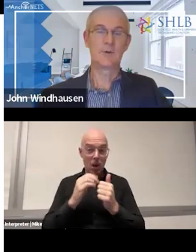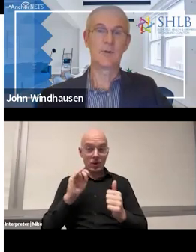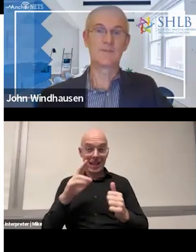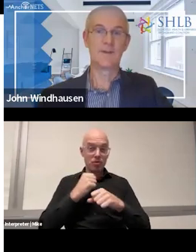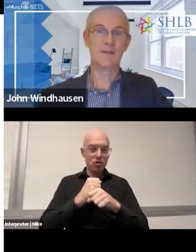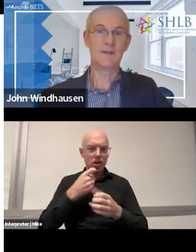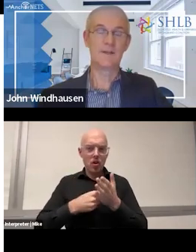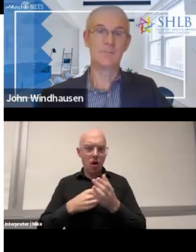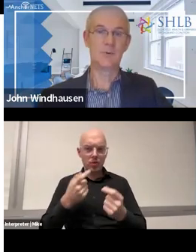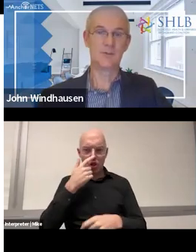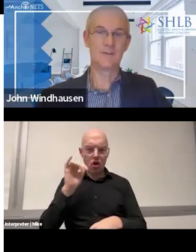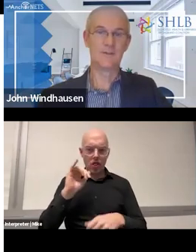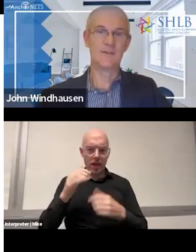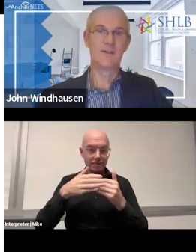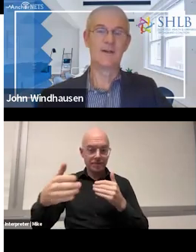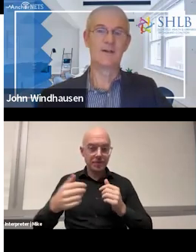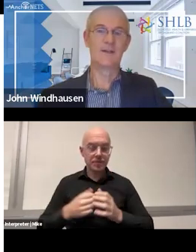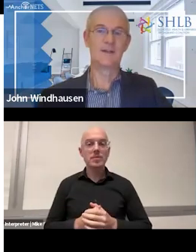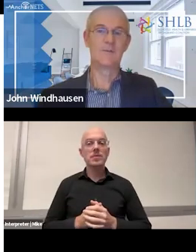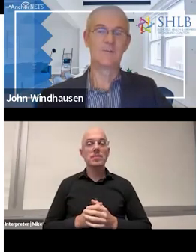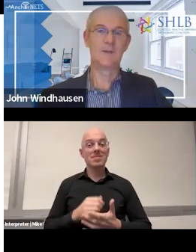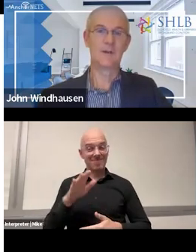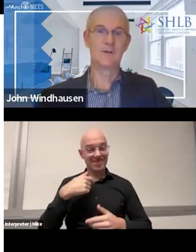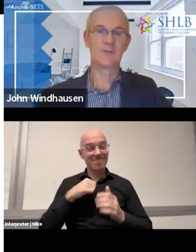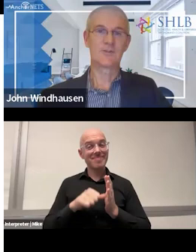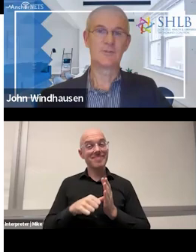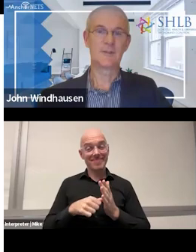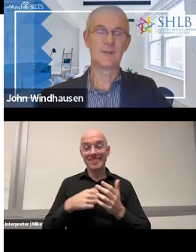John Windhausen: Now, I will also say that this program is vitally important.